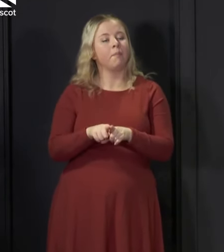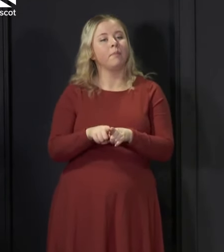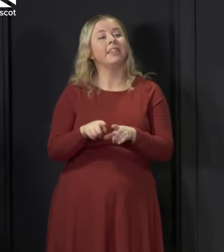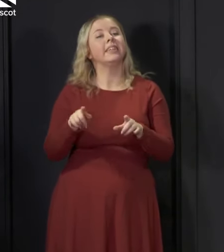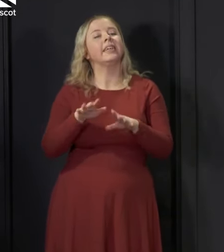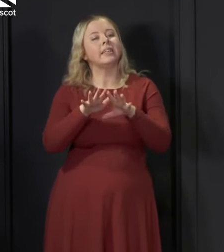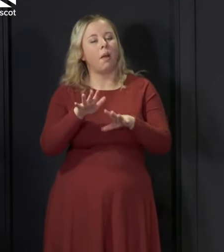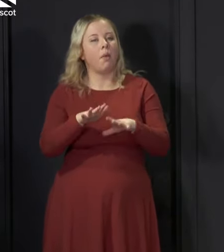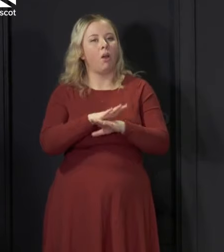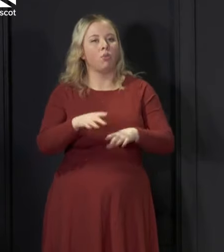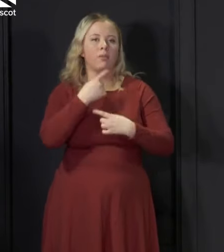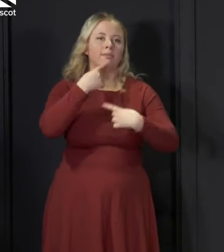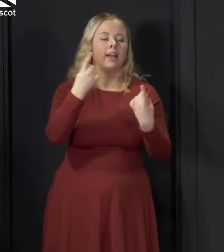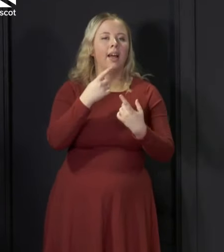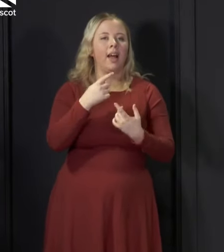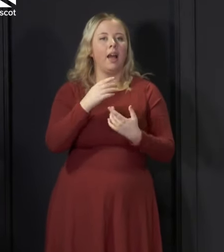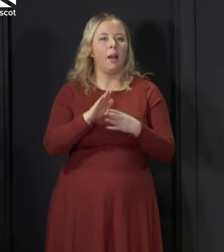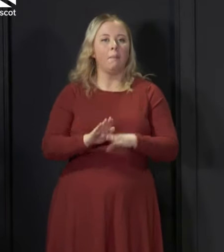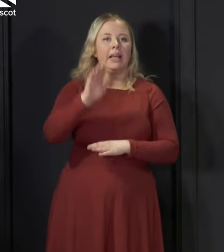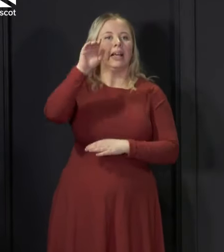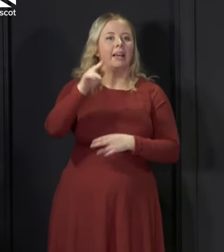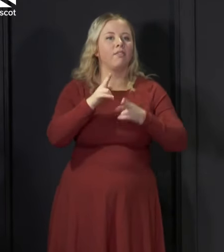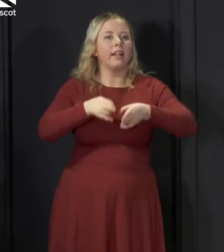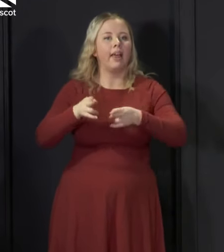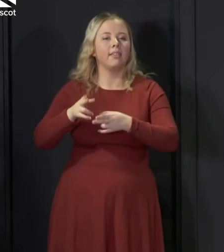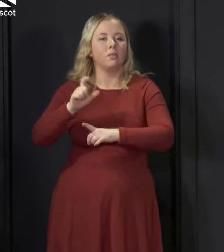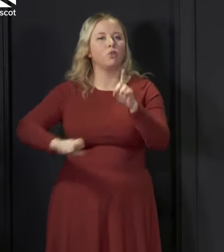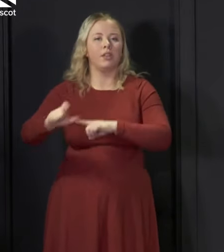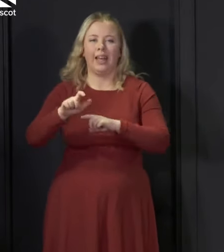ago, against declaring a peak of deaths in the community, I'm not going to stand here